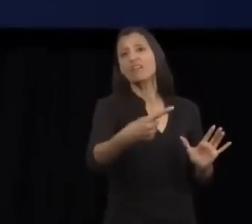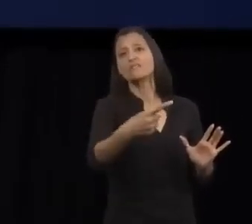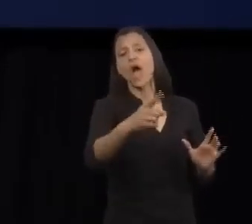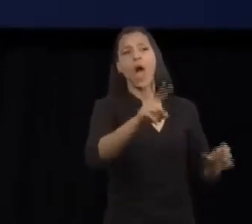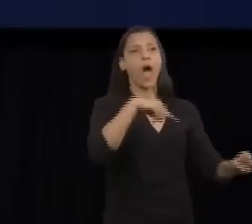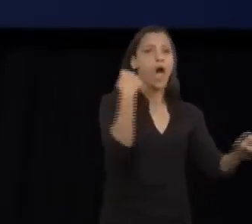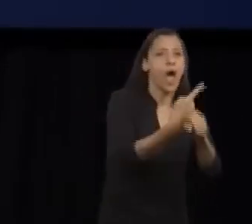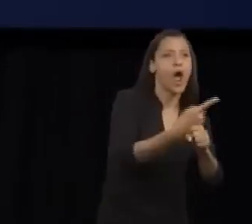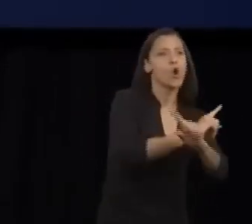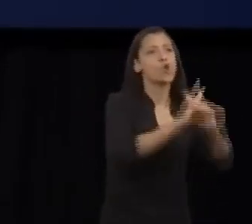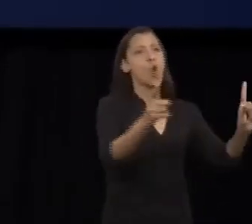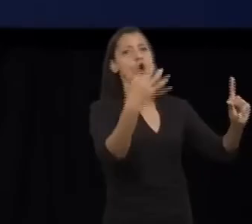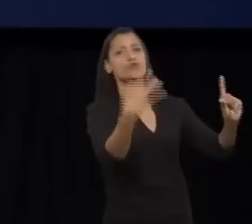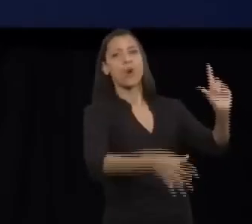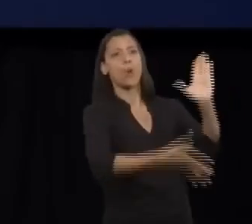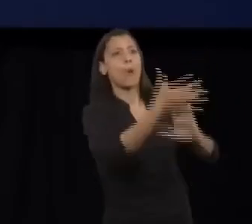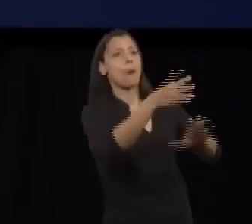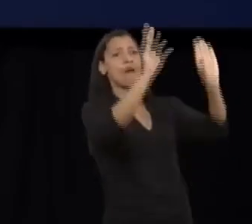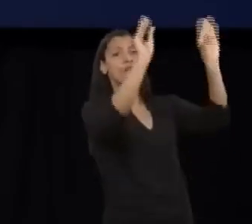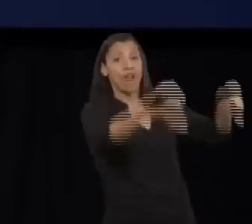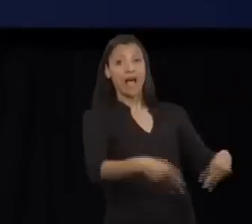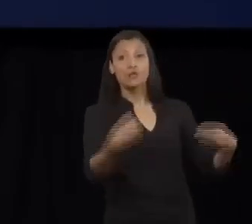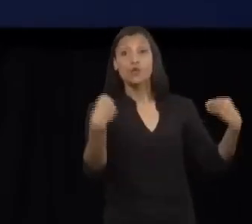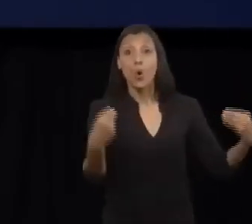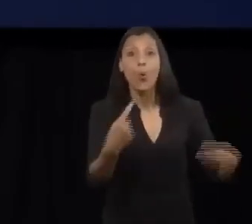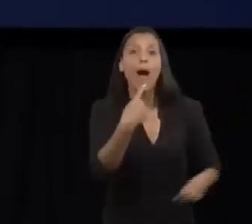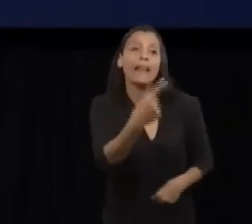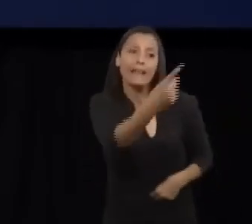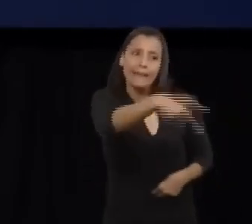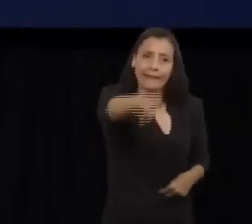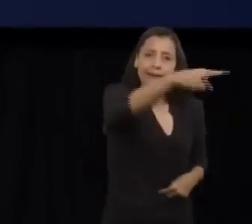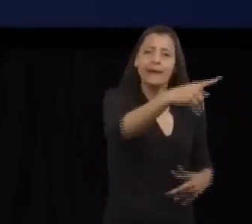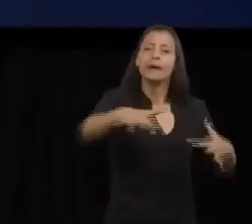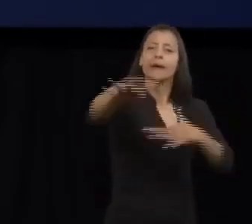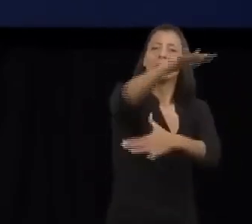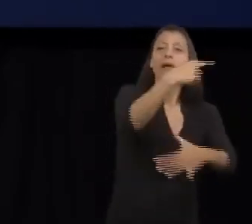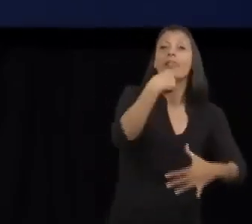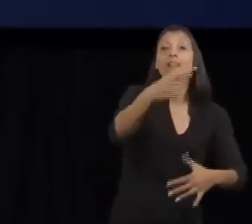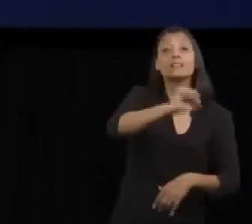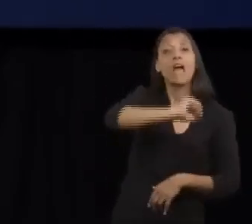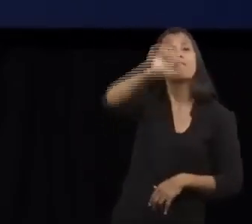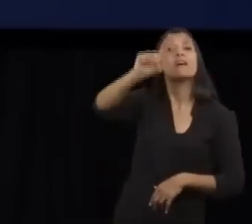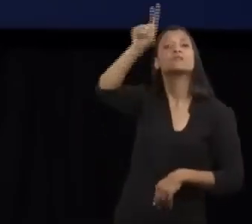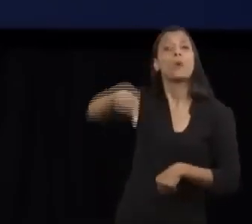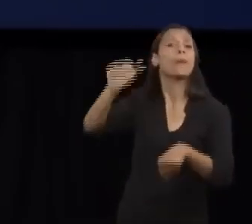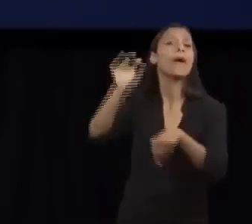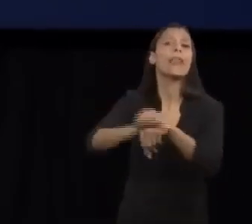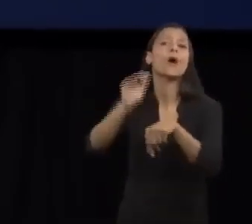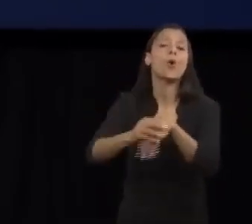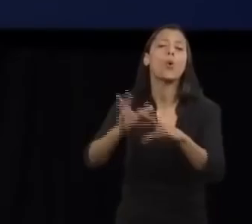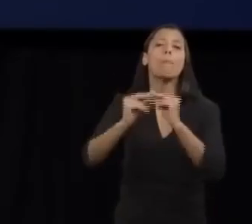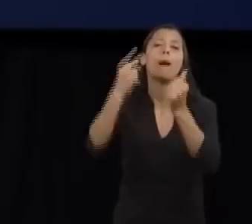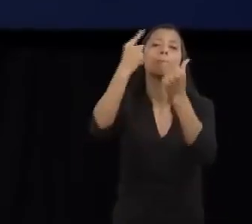was that nonsense of multi-causal inflation. We demonstrated that inflation is a monetary phenomenon.